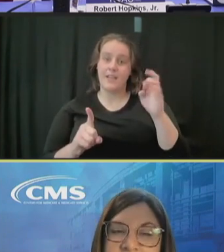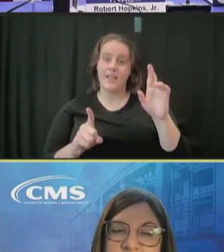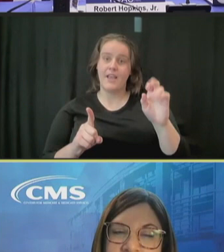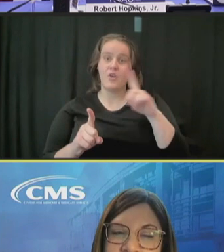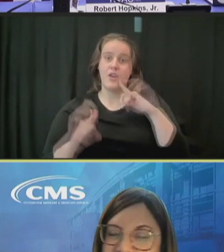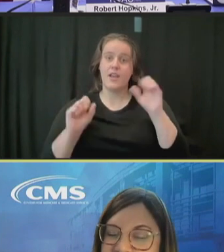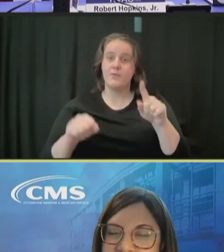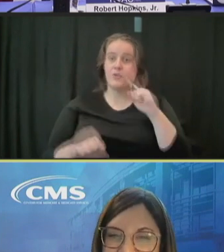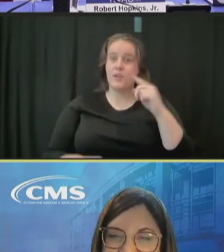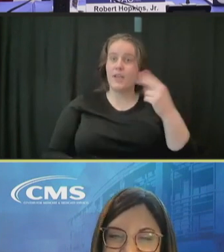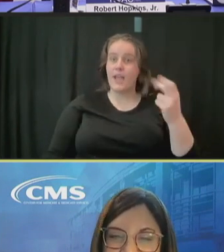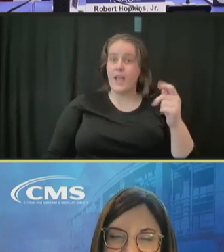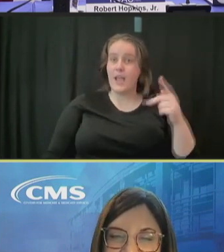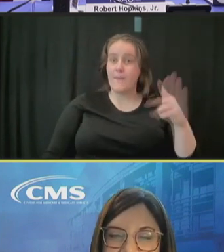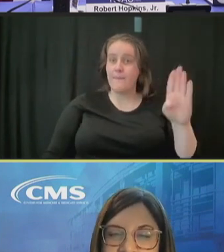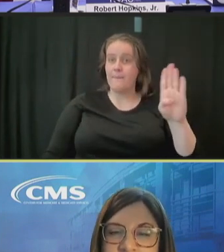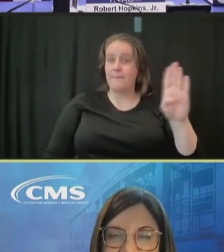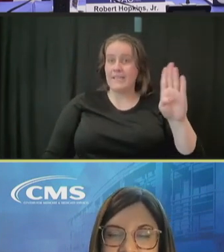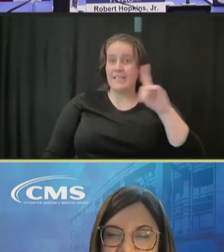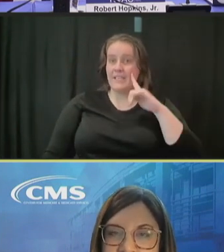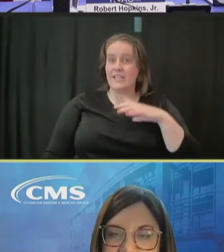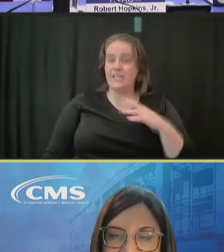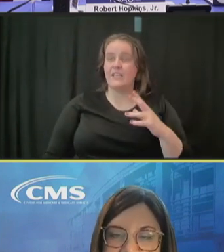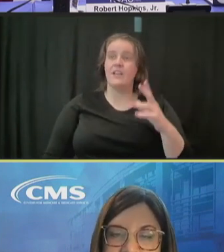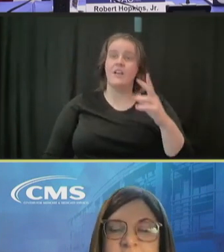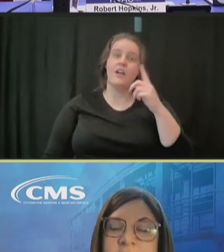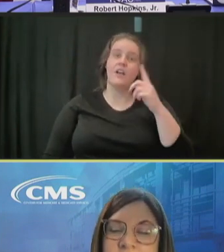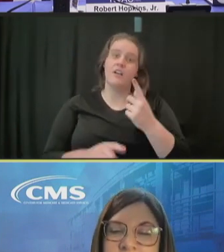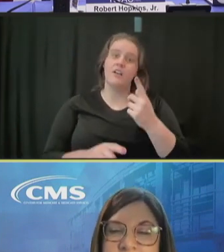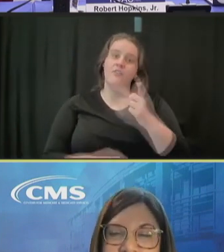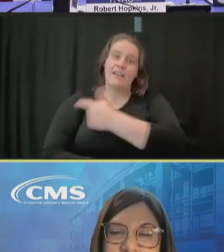to allow pharmacies and mass immunizers to roster bill Medicare consistent with